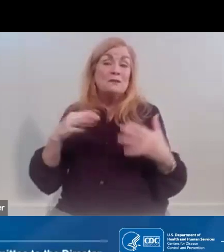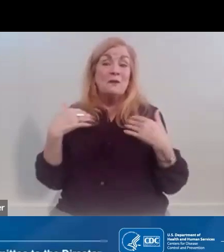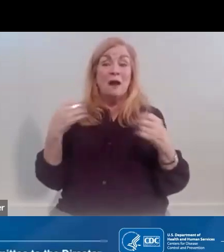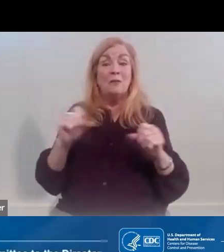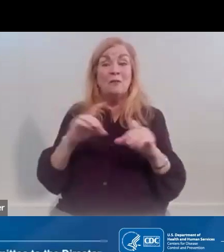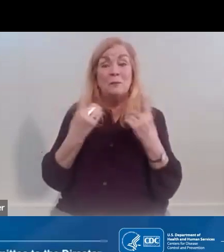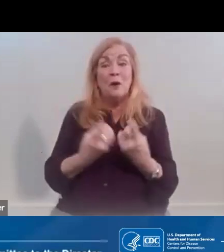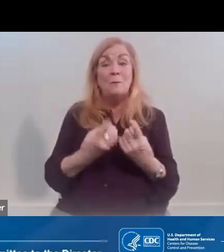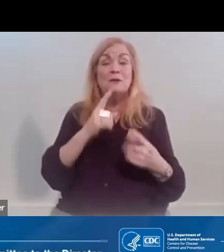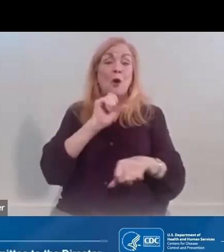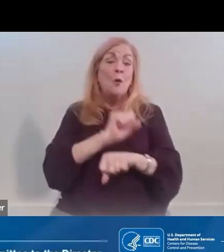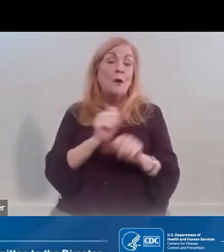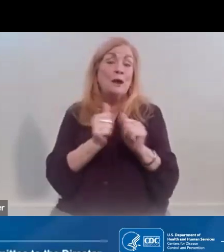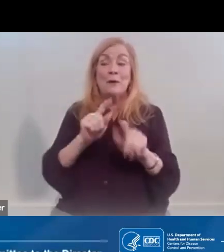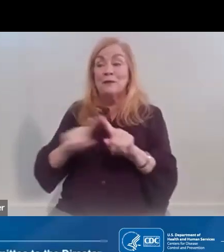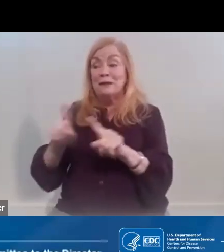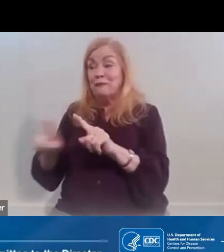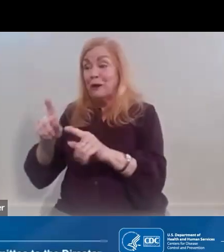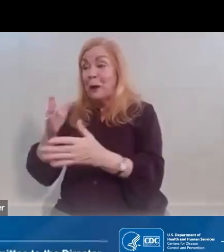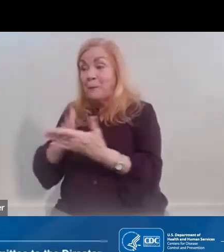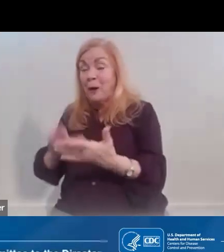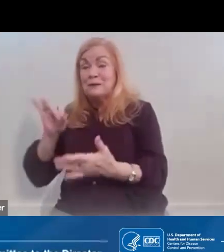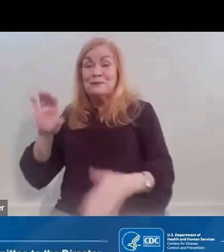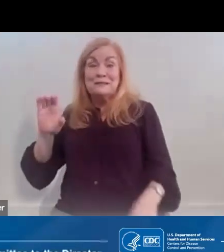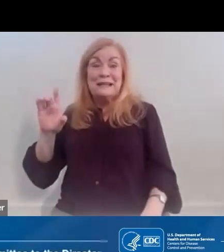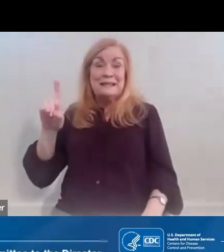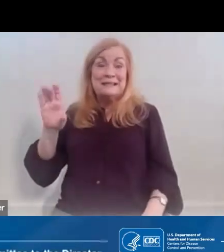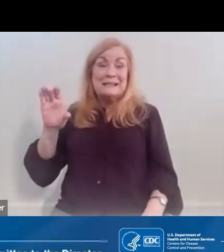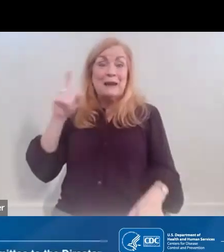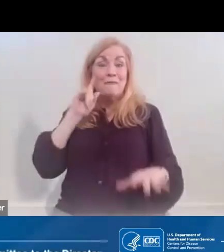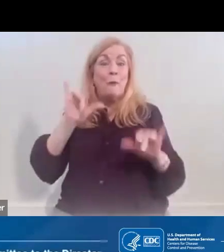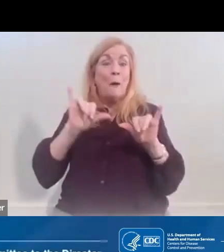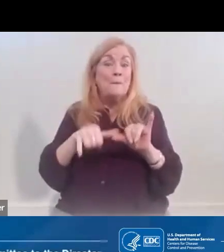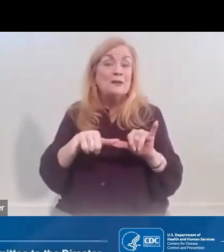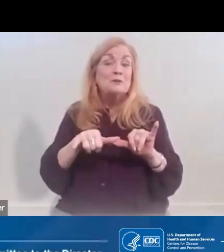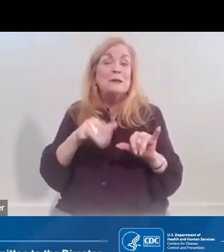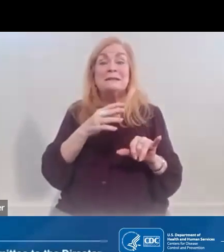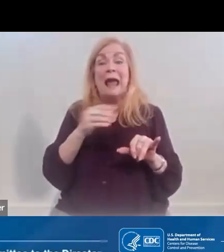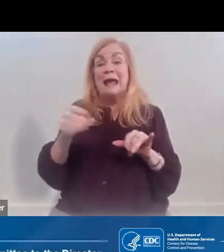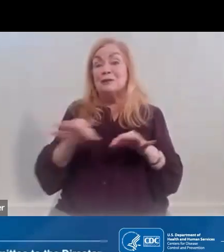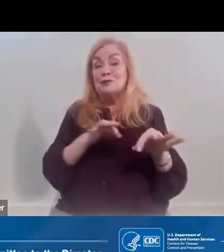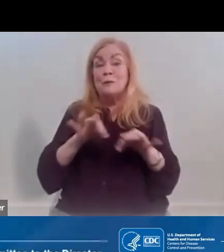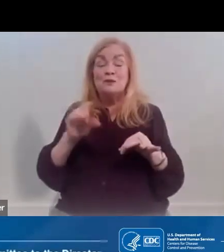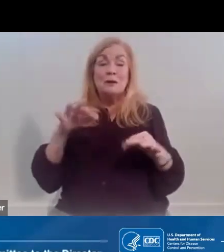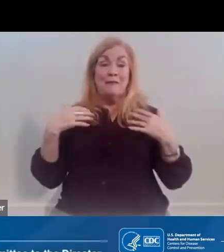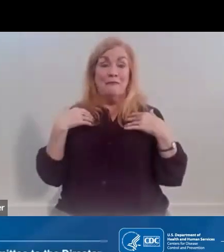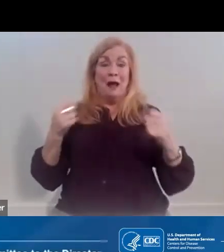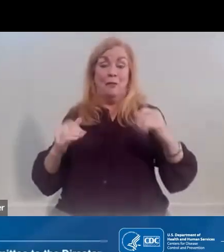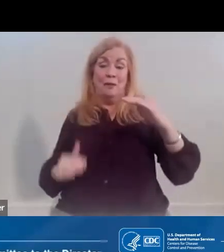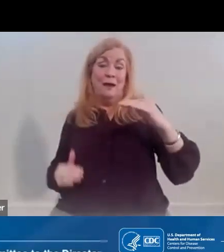with different parts of CDC in measurement and descriptions of health equity that oftentimes don't conform with each other, even though you're working